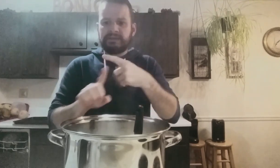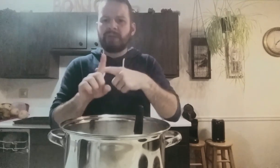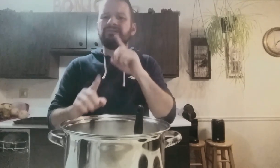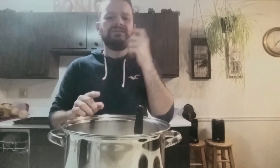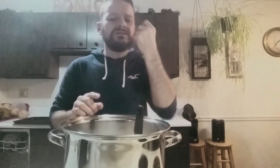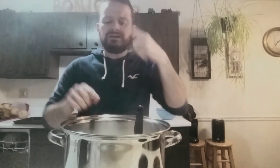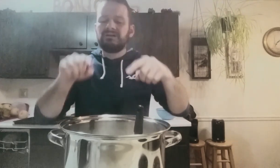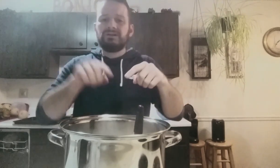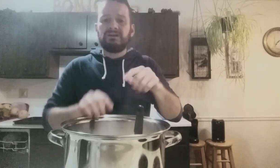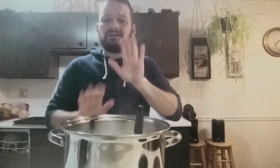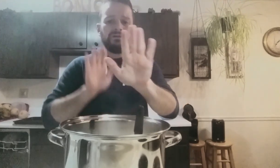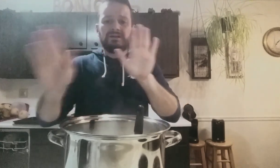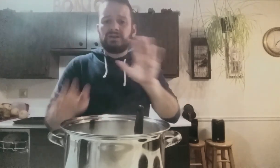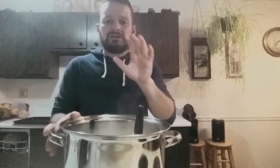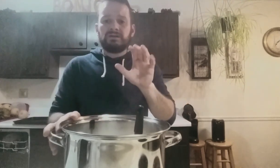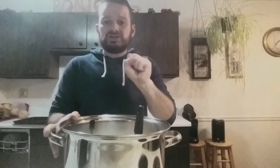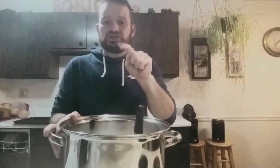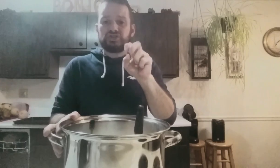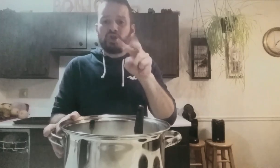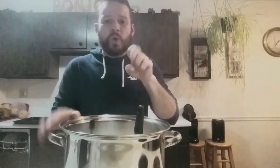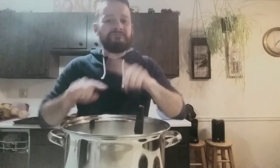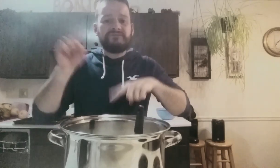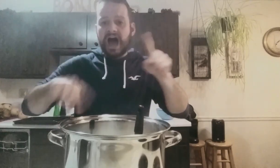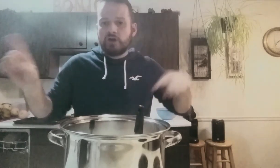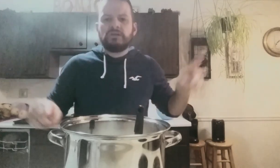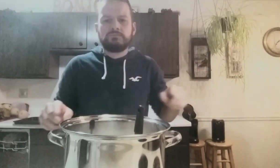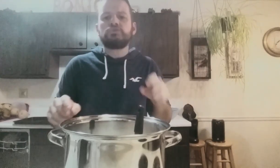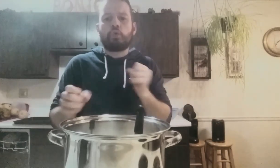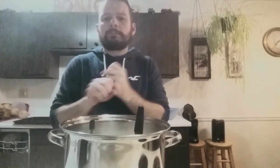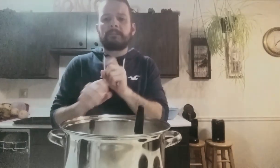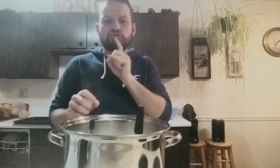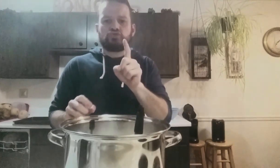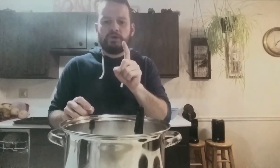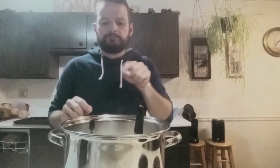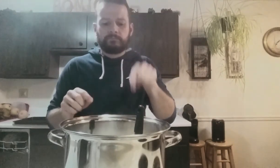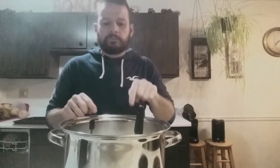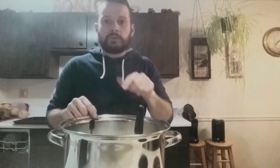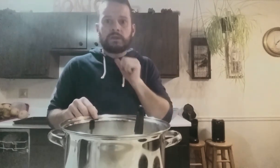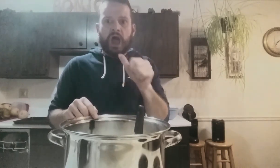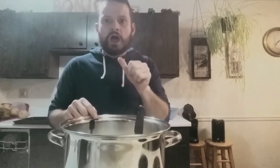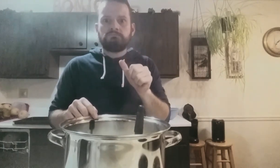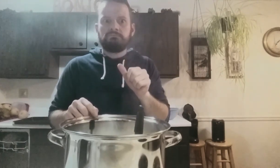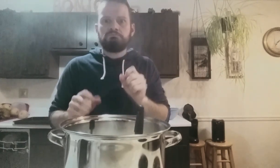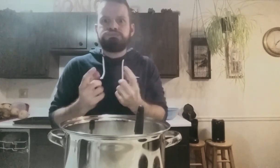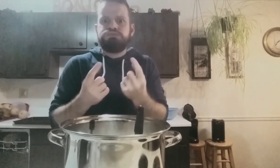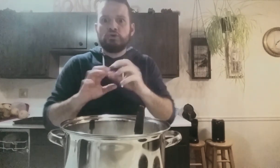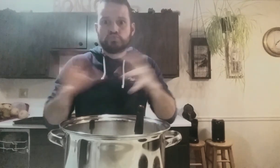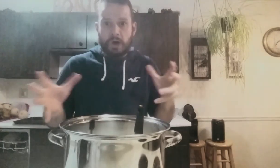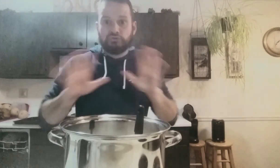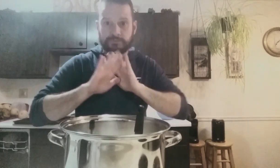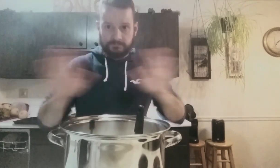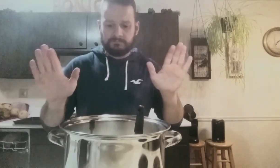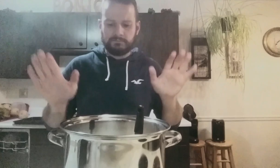Stoves' temperature vary so I'm asking you not to let it simmer too much.